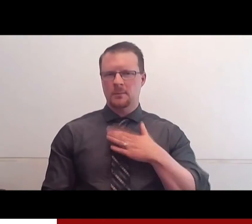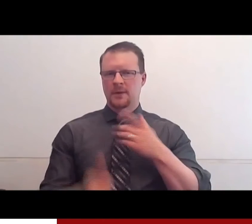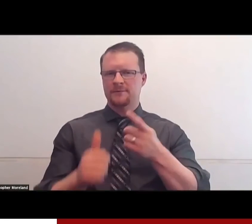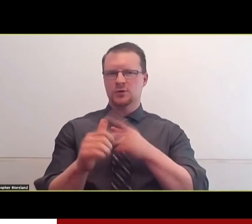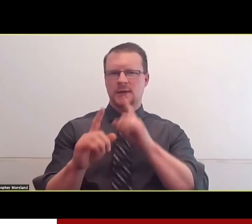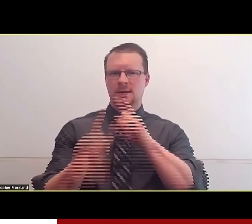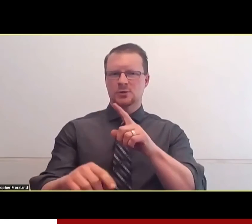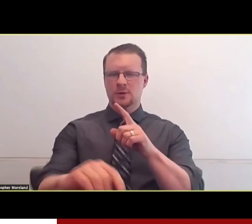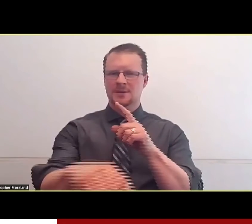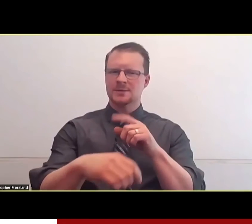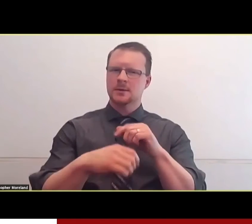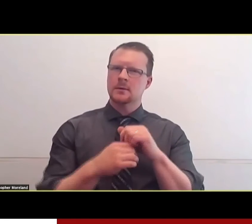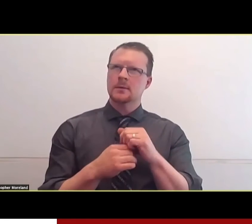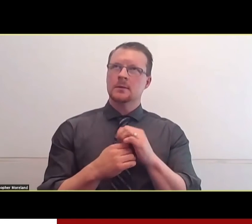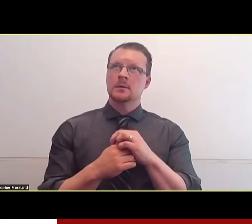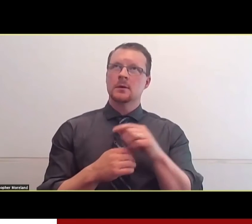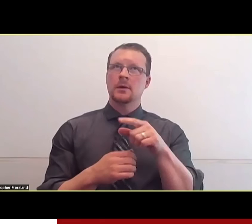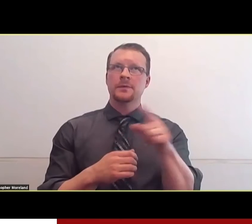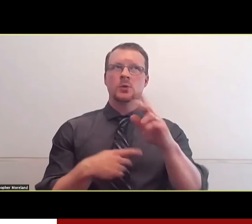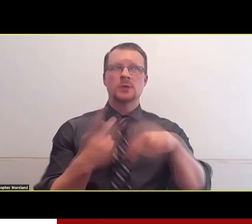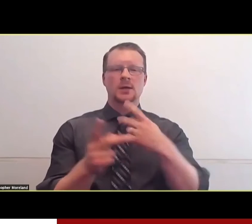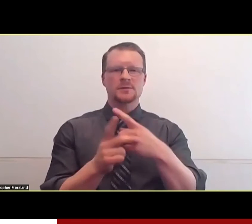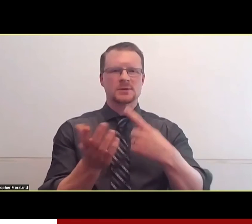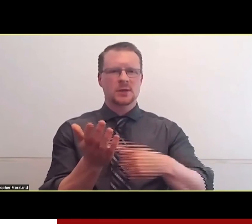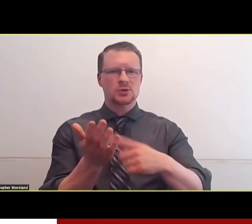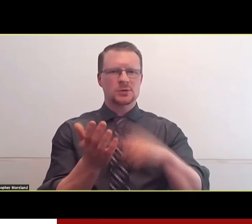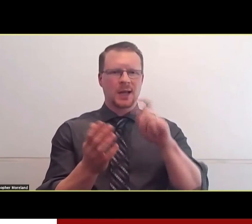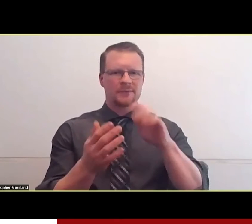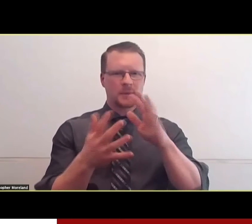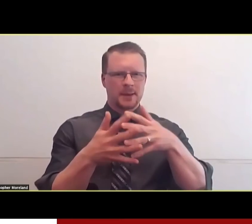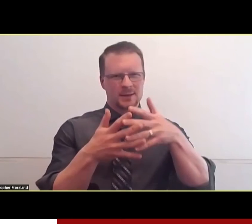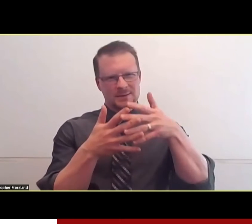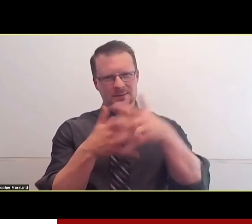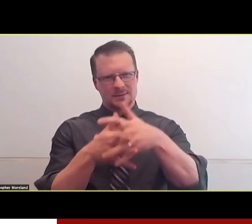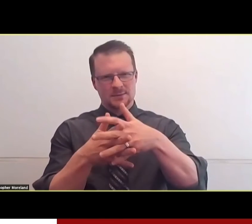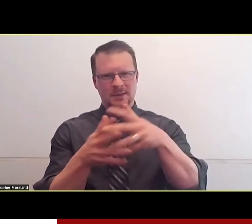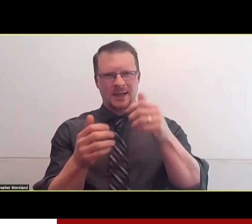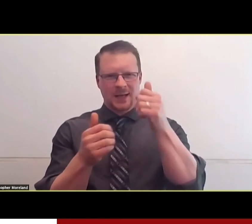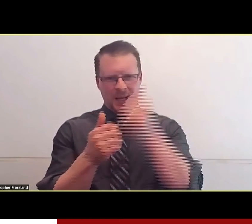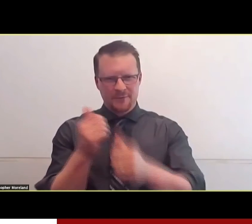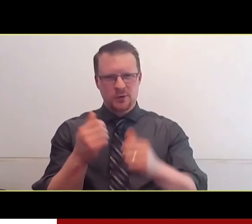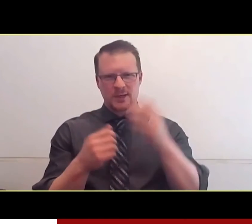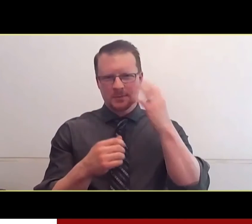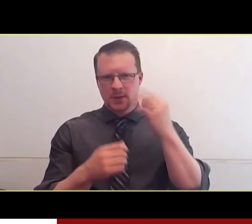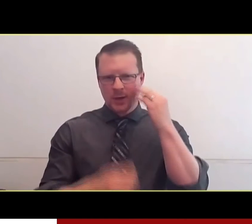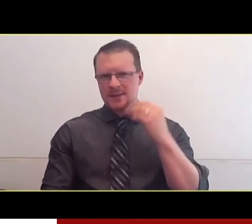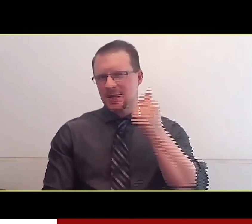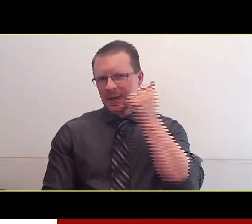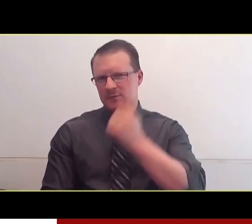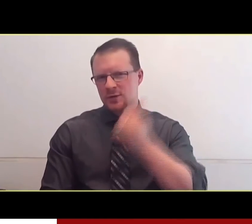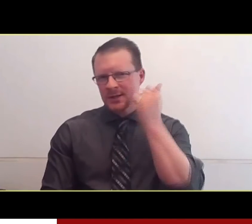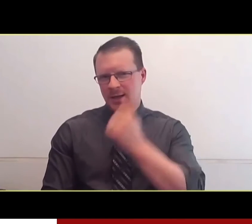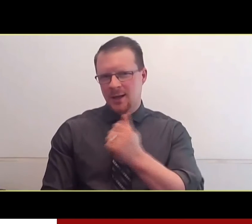As a medical educator, my first response to this would be that those types of discussions have to be integrated